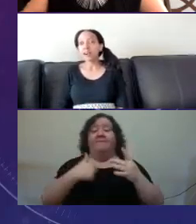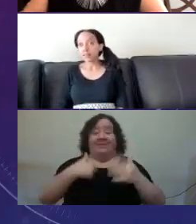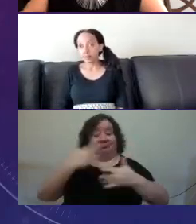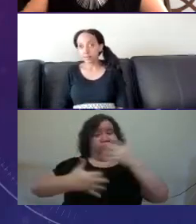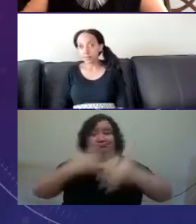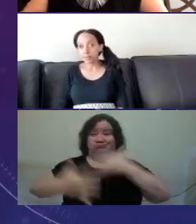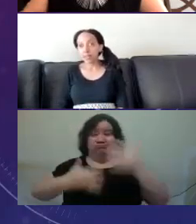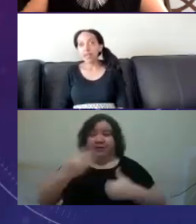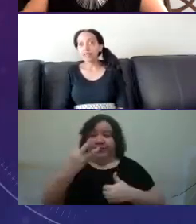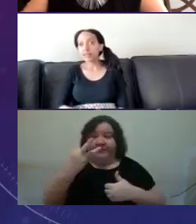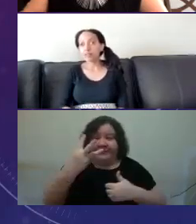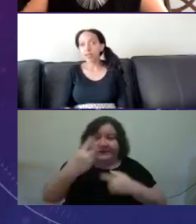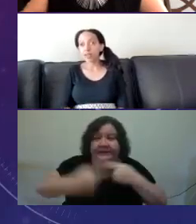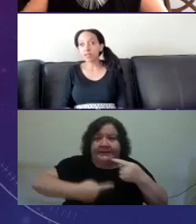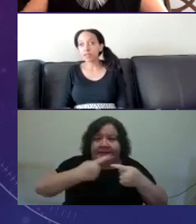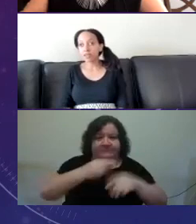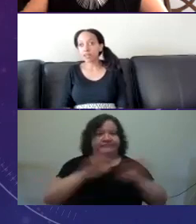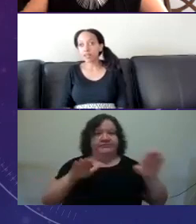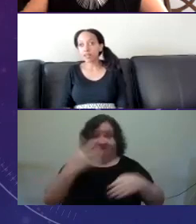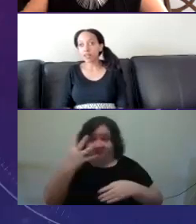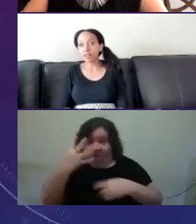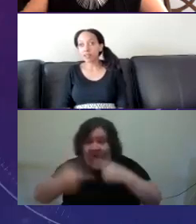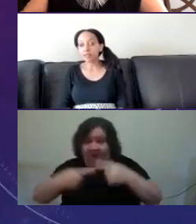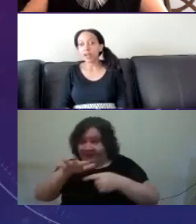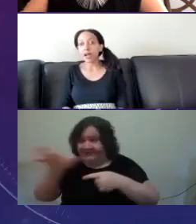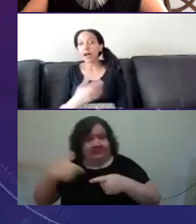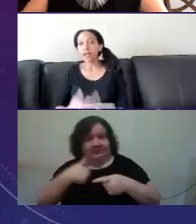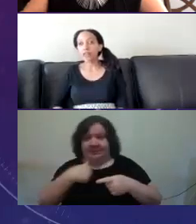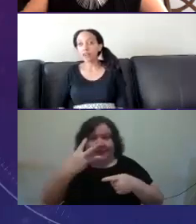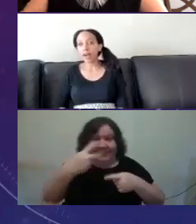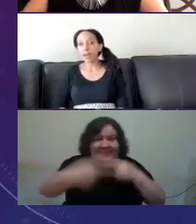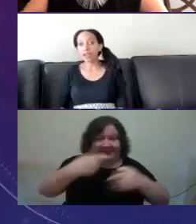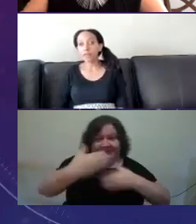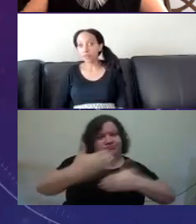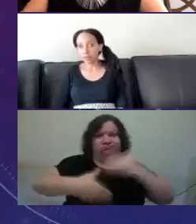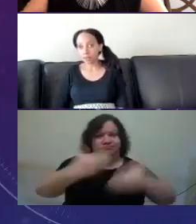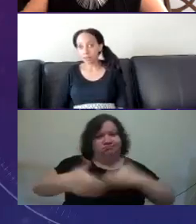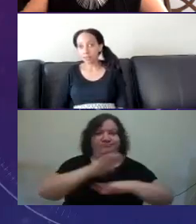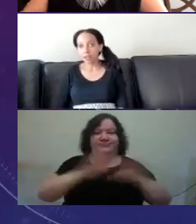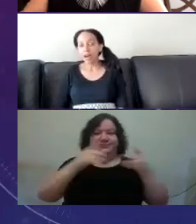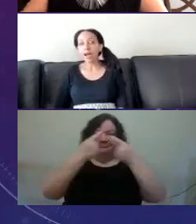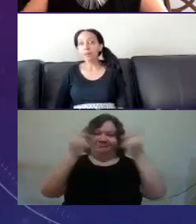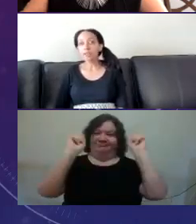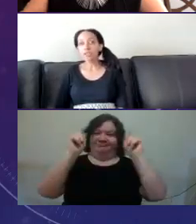School is just three years in the United States undergrad is four years I went to